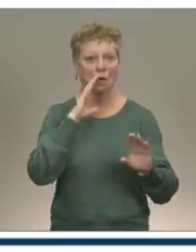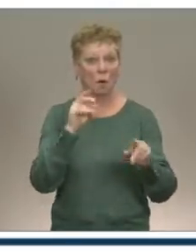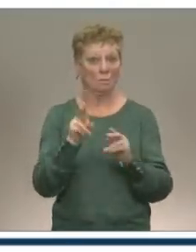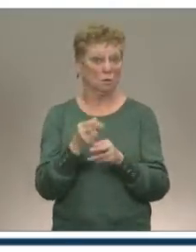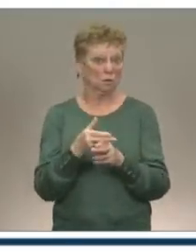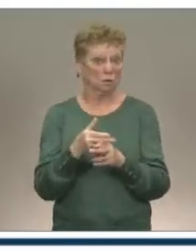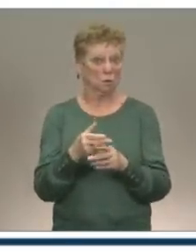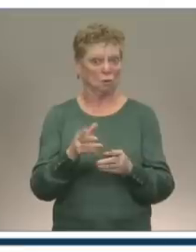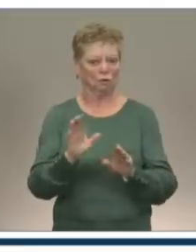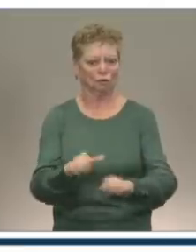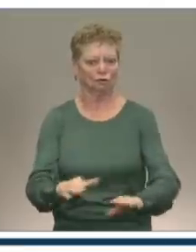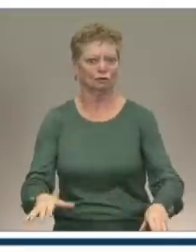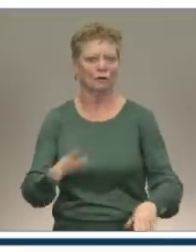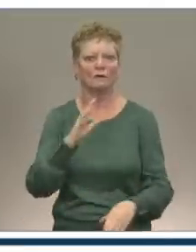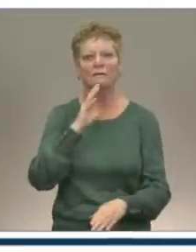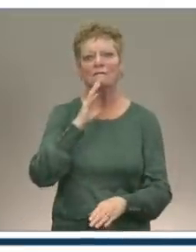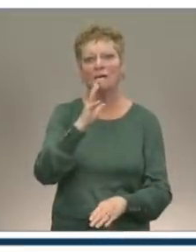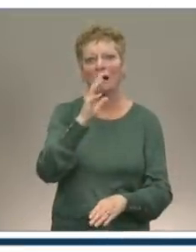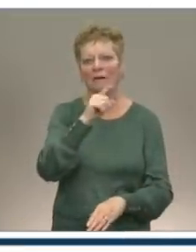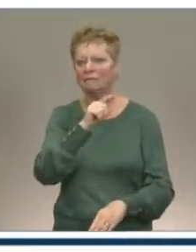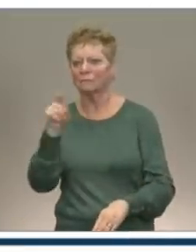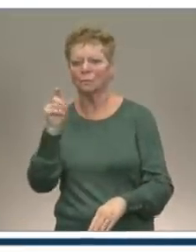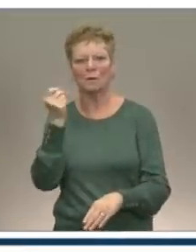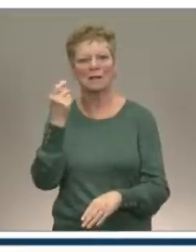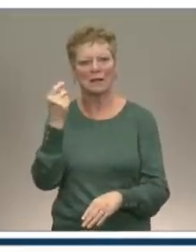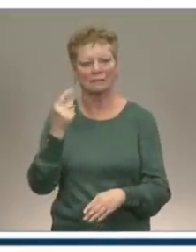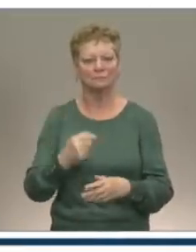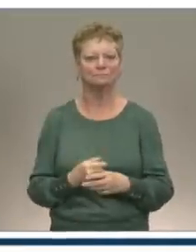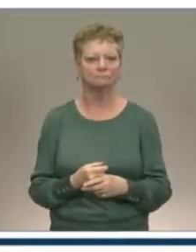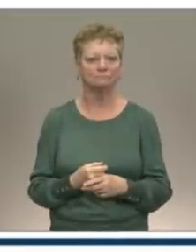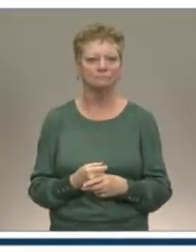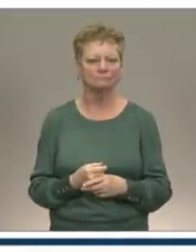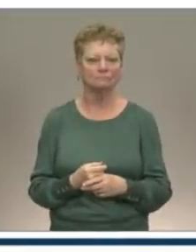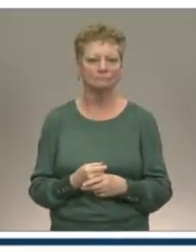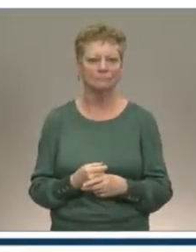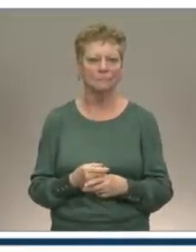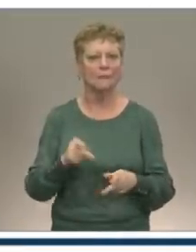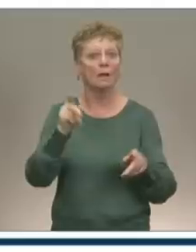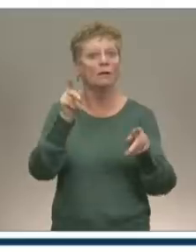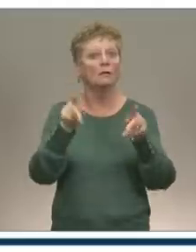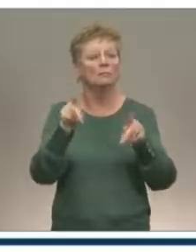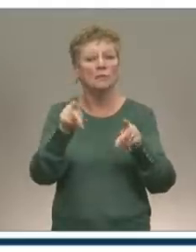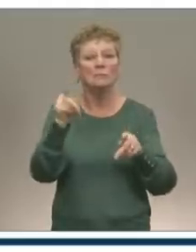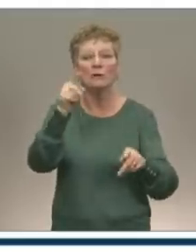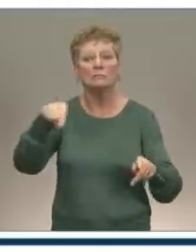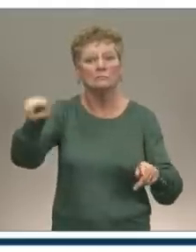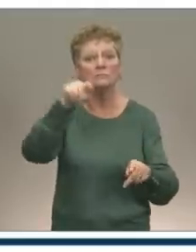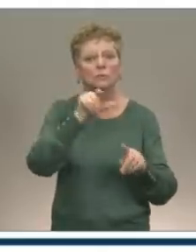uh five to eleven years old so thank you to all of those who have made uh the right choice and